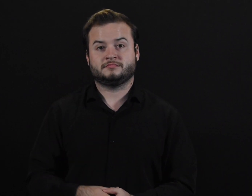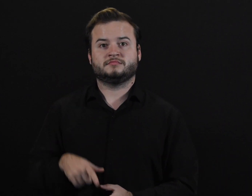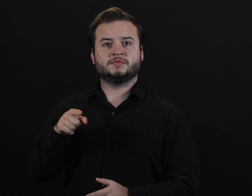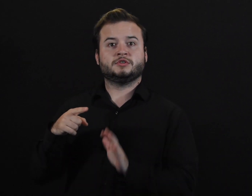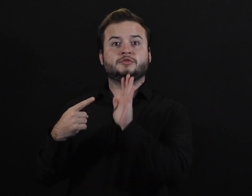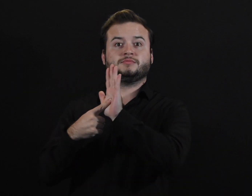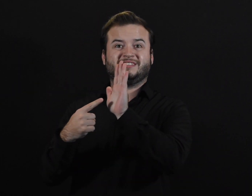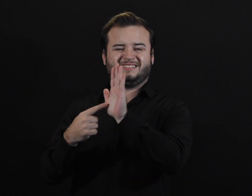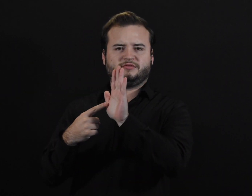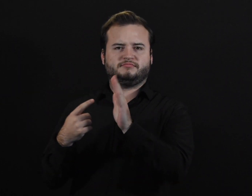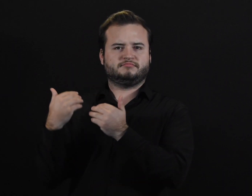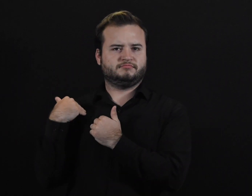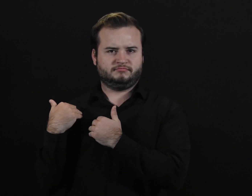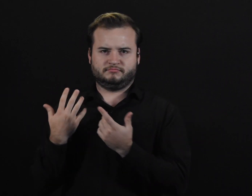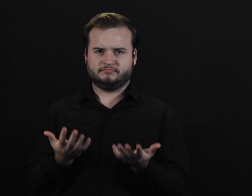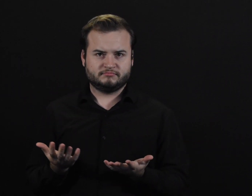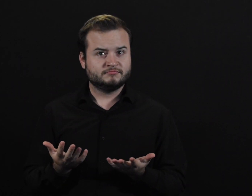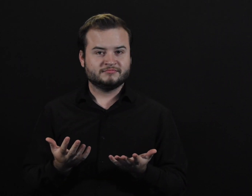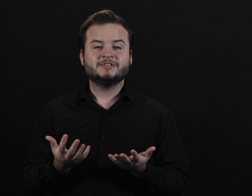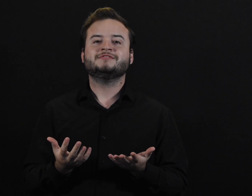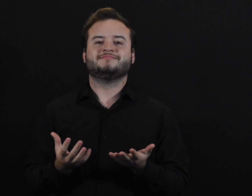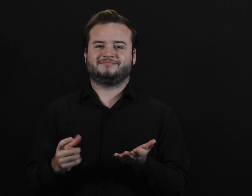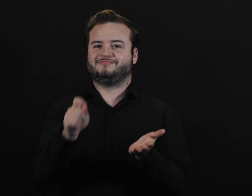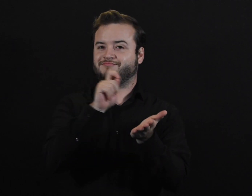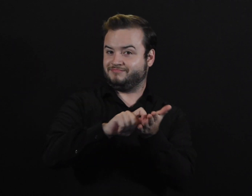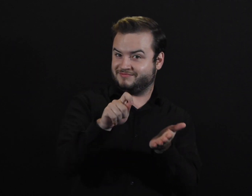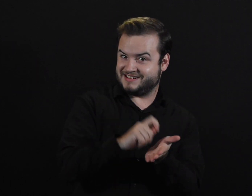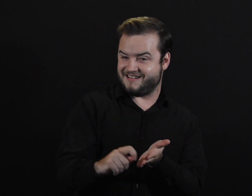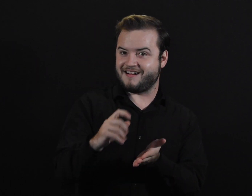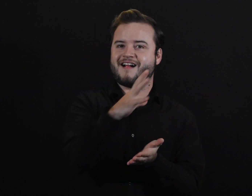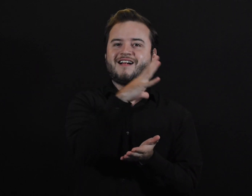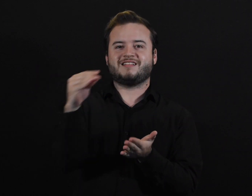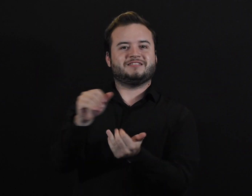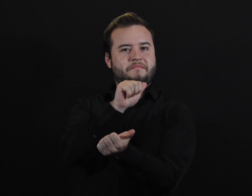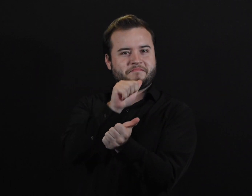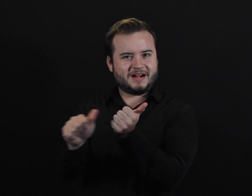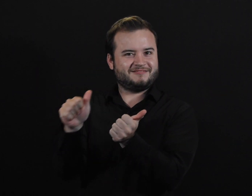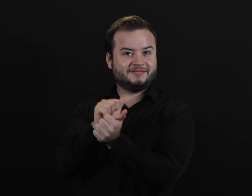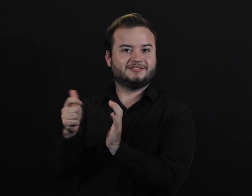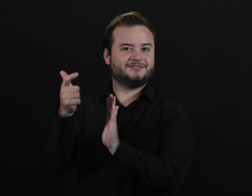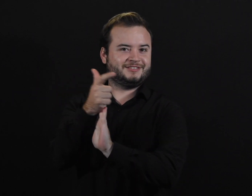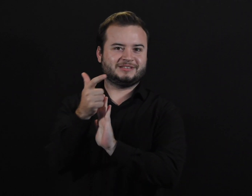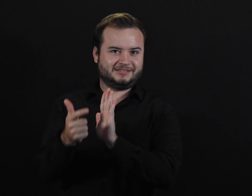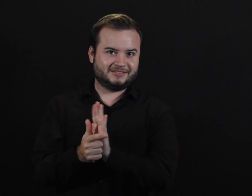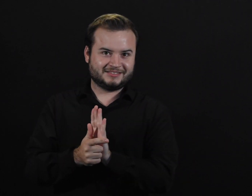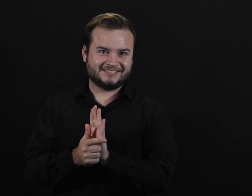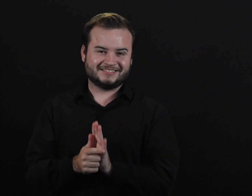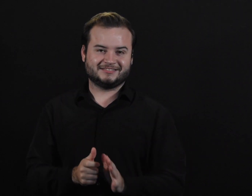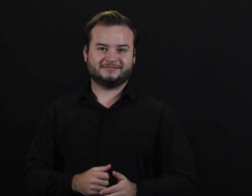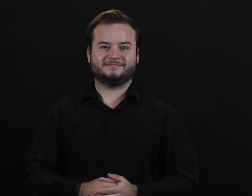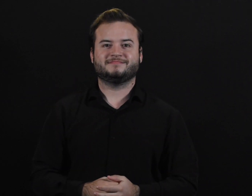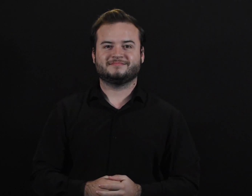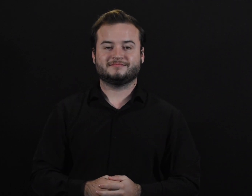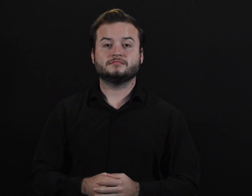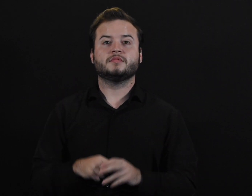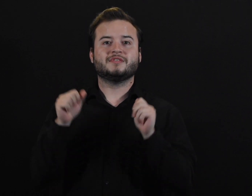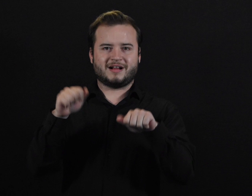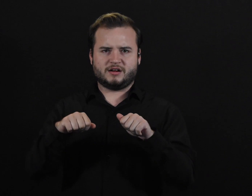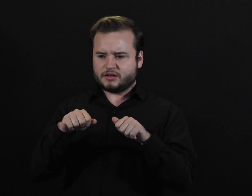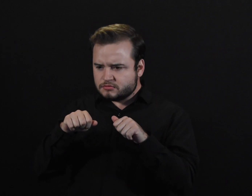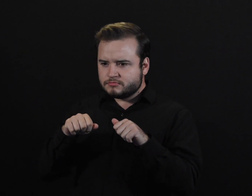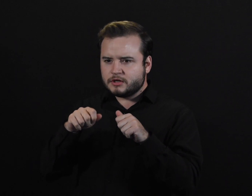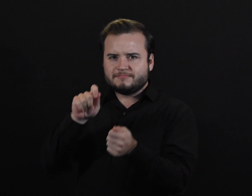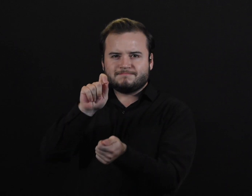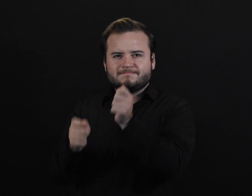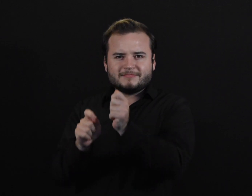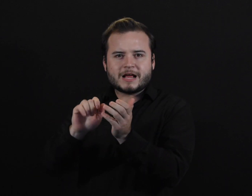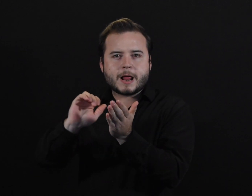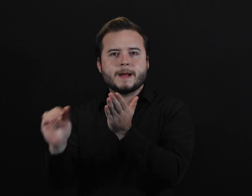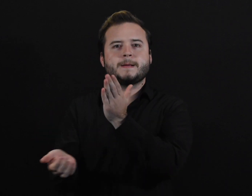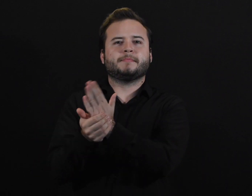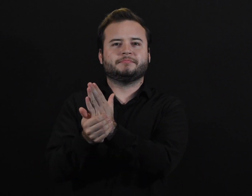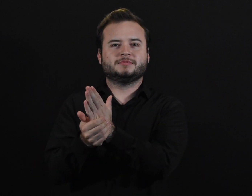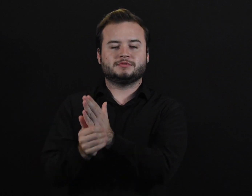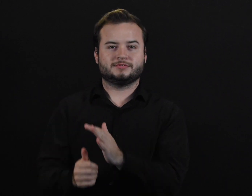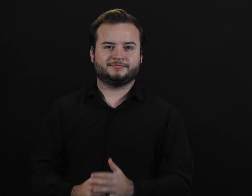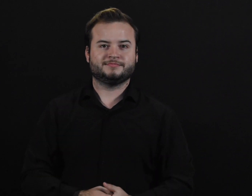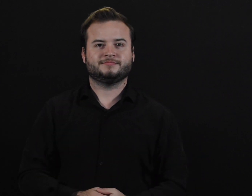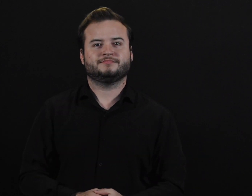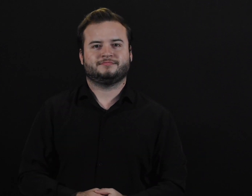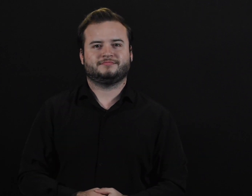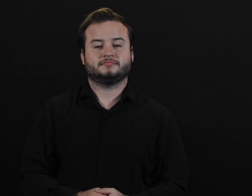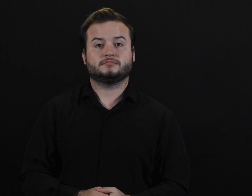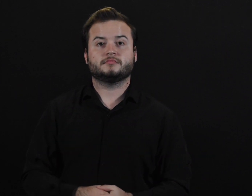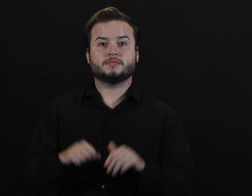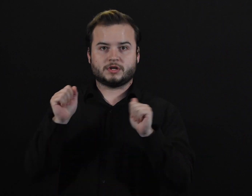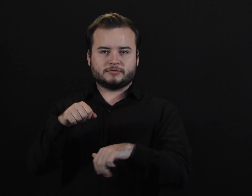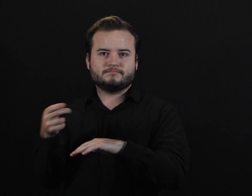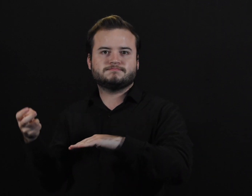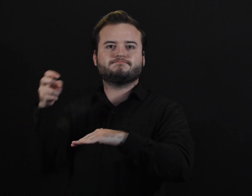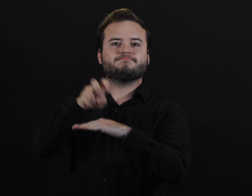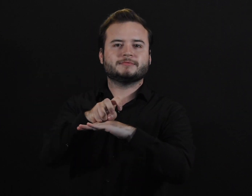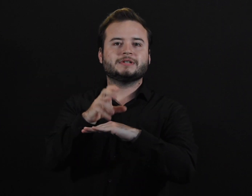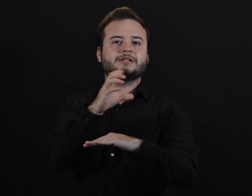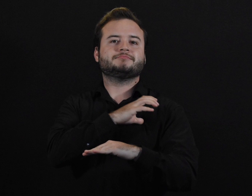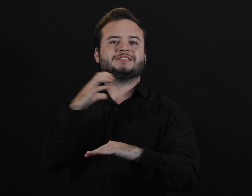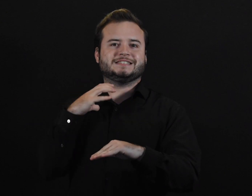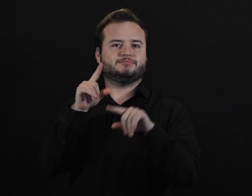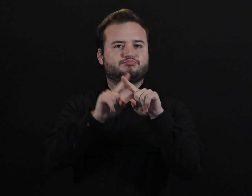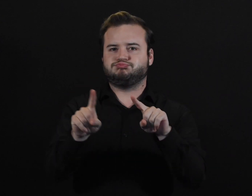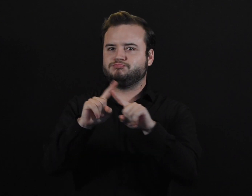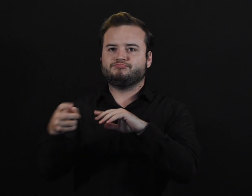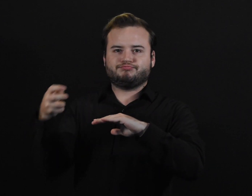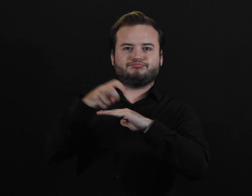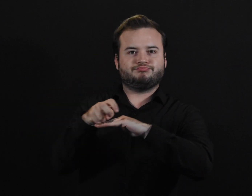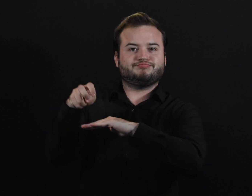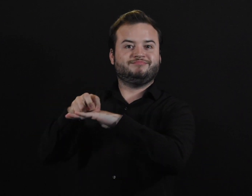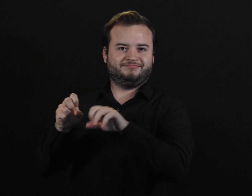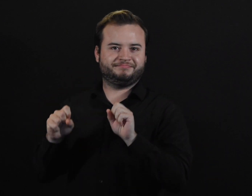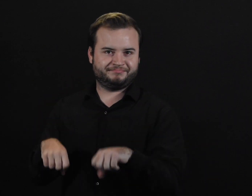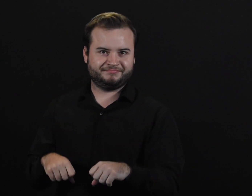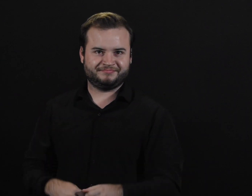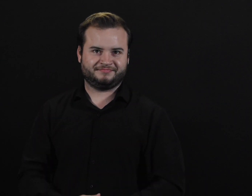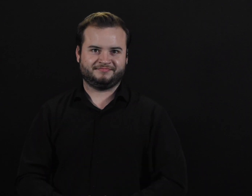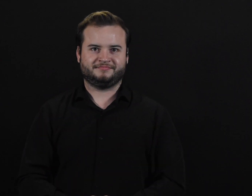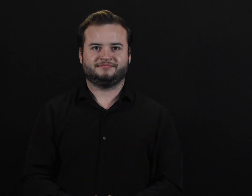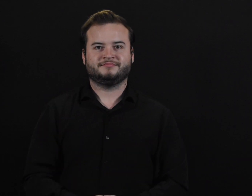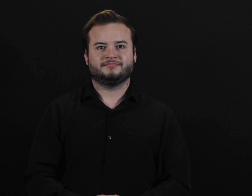Representatives write and pass legislation, offer amendments, and serve on committees.